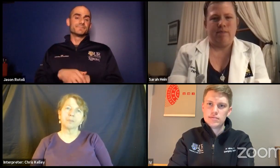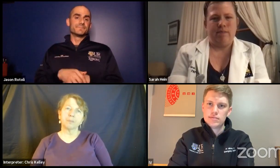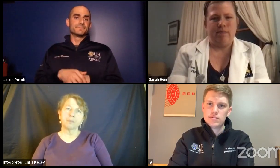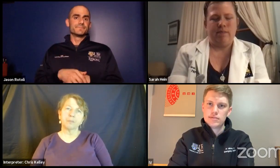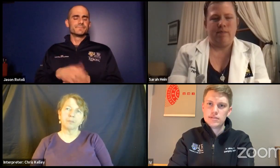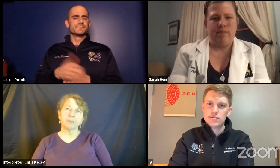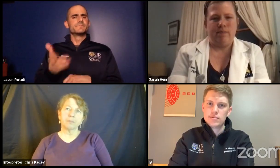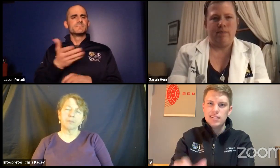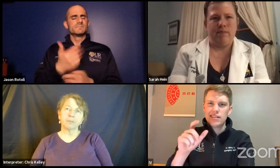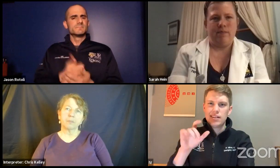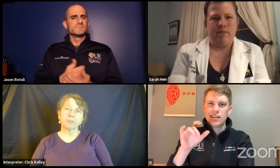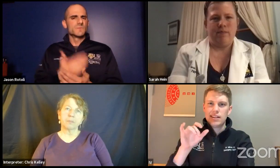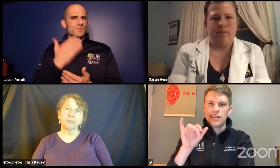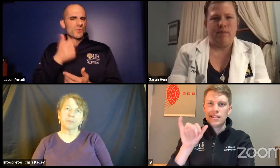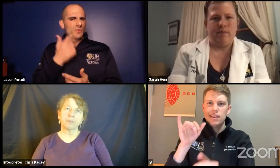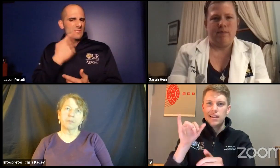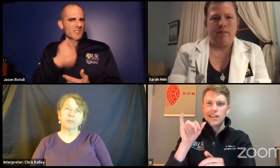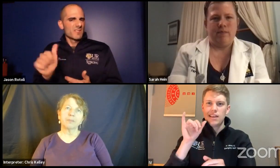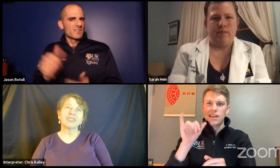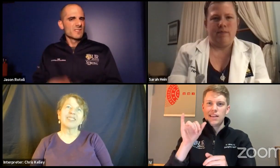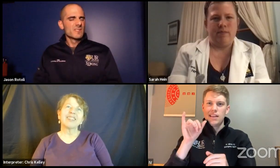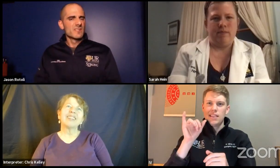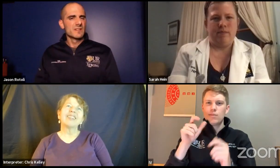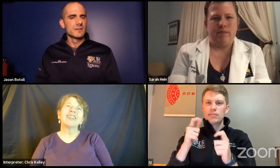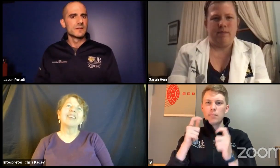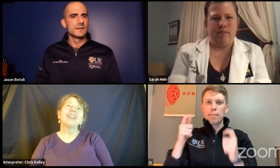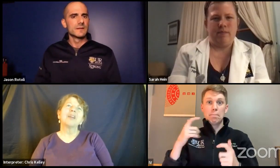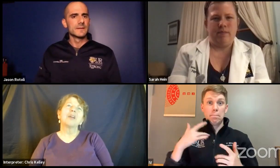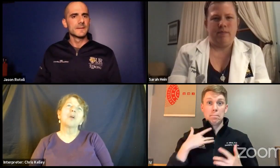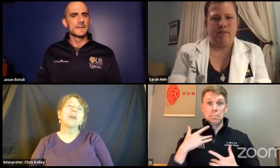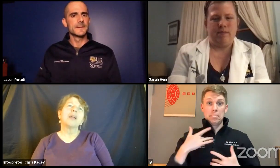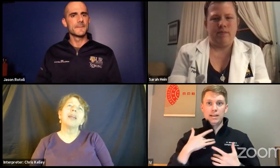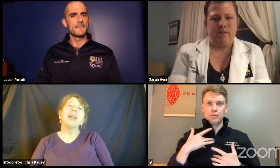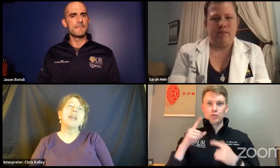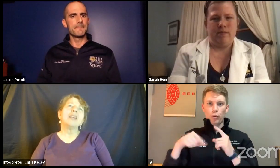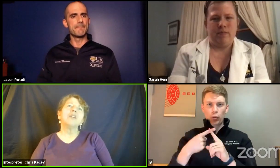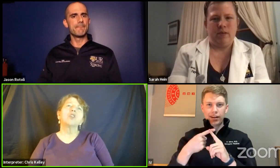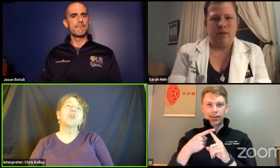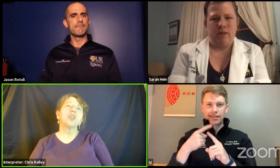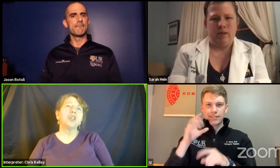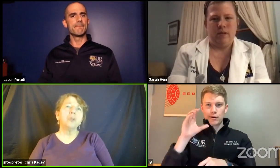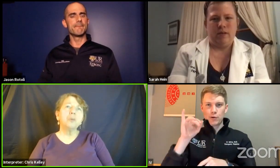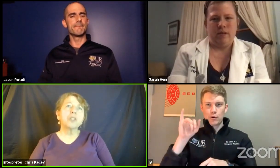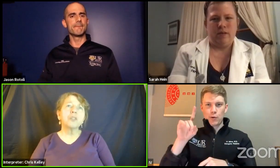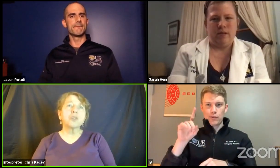Yes, there have been a lot of changes that have happened. But as far as changing protocol,